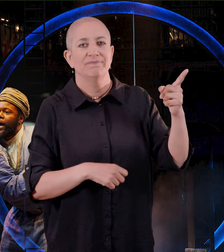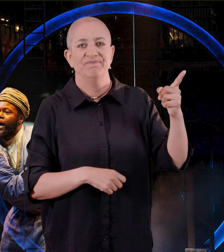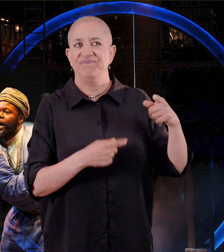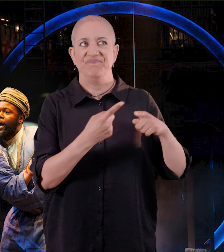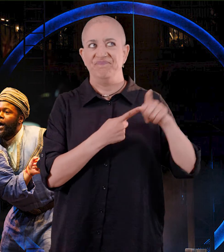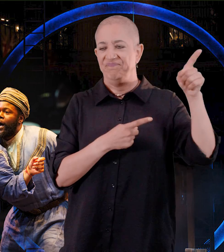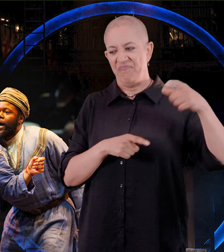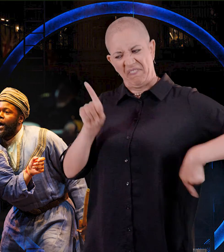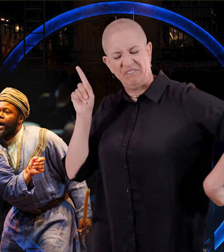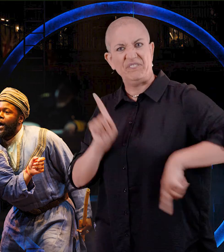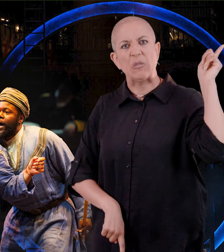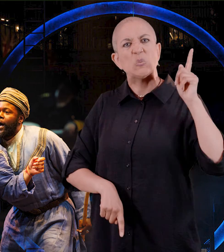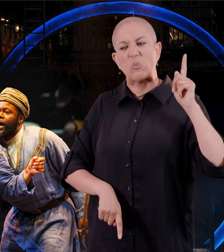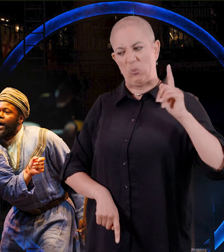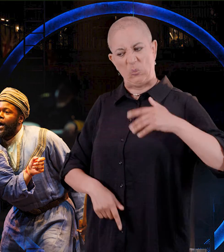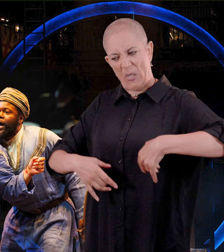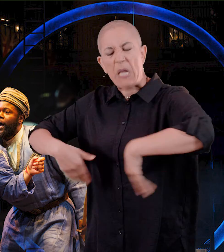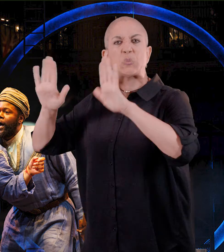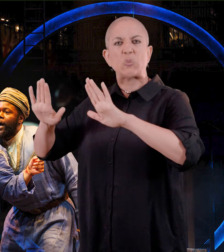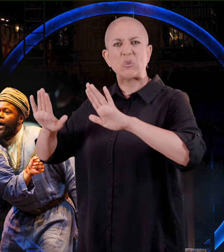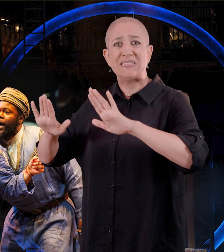Punished for his mutiny, Hari travels around the globe,